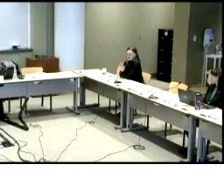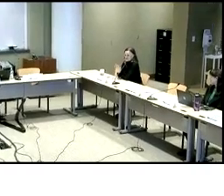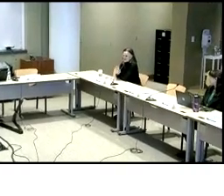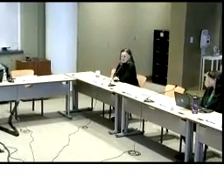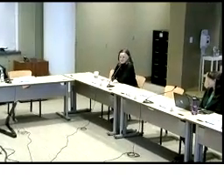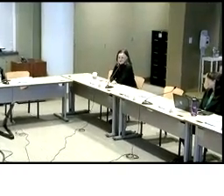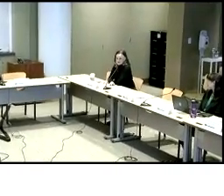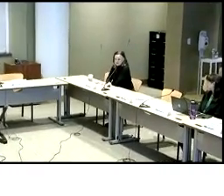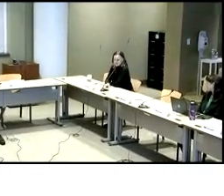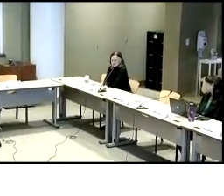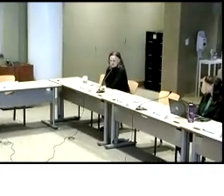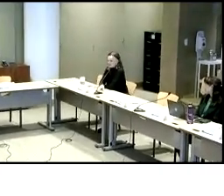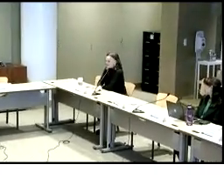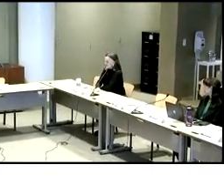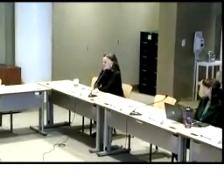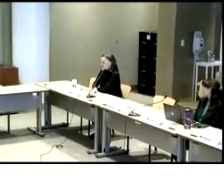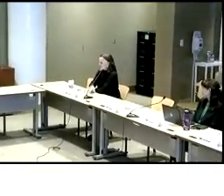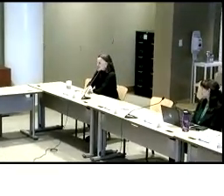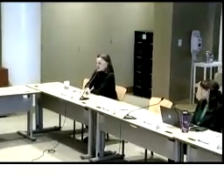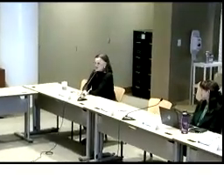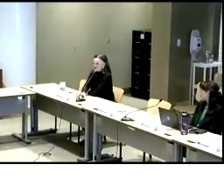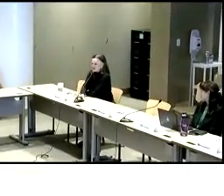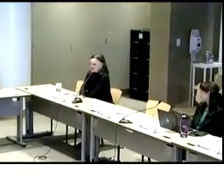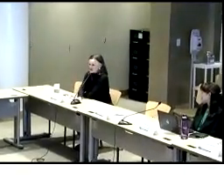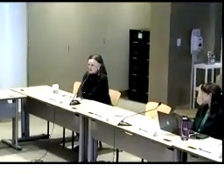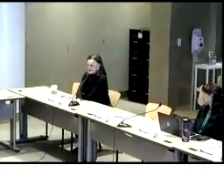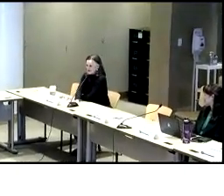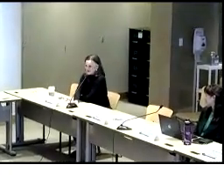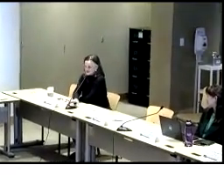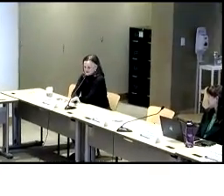I've long respected the importance of the contributions that you all make to CDC.